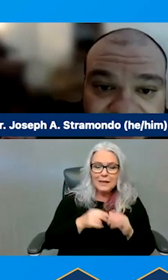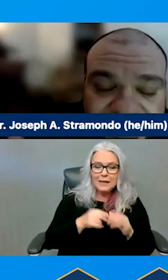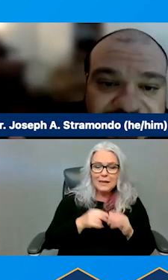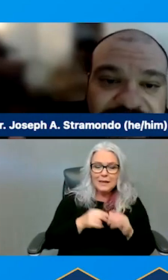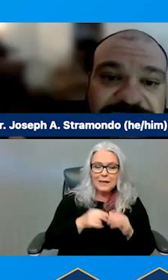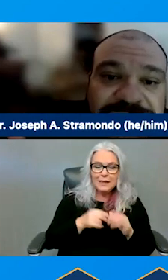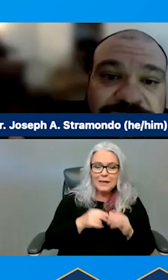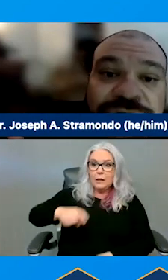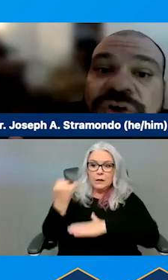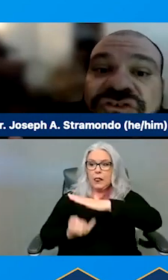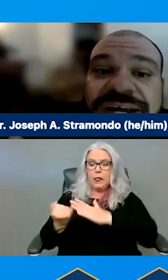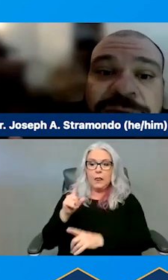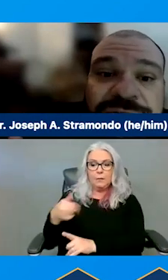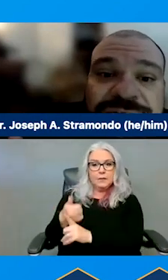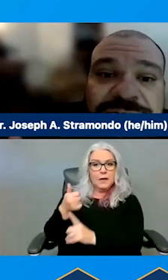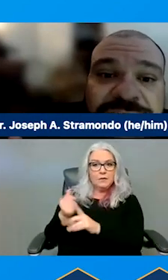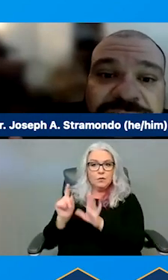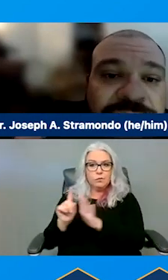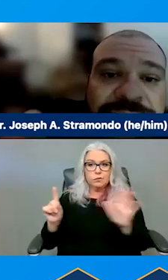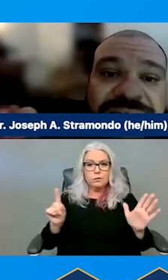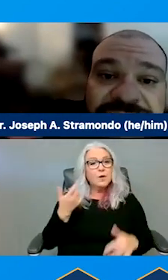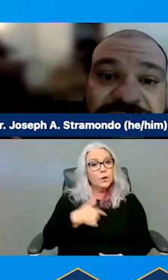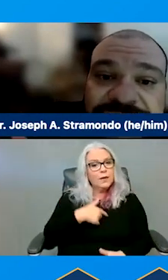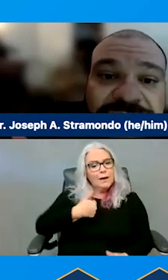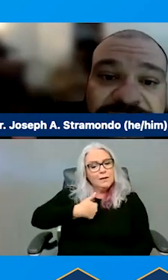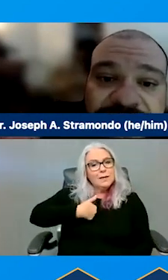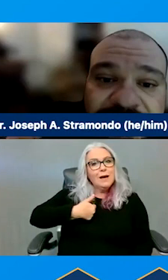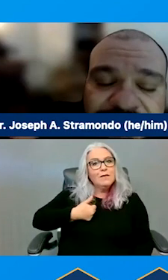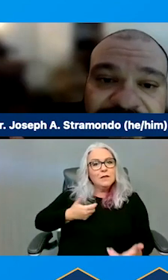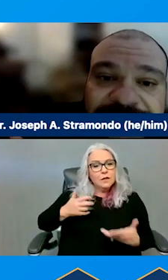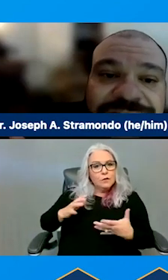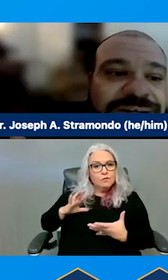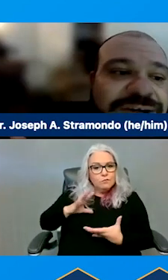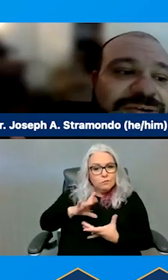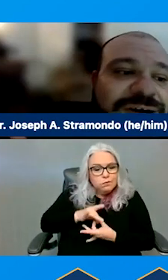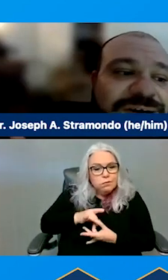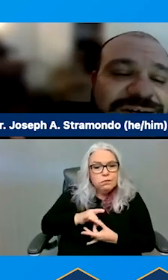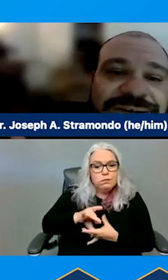distancing does not mean isolate congratulations from everyone.